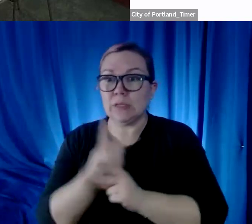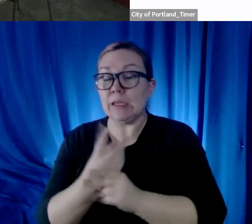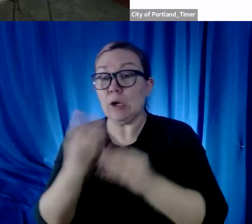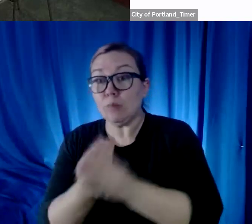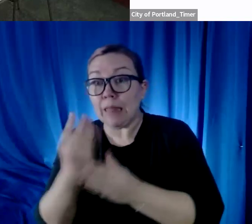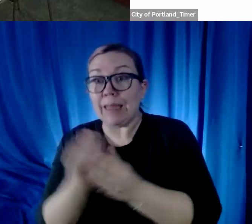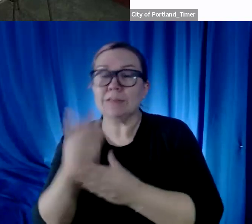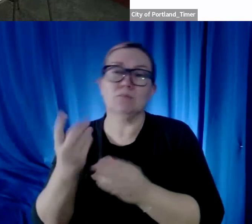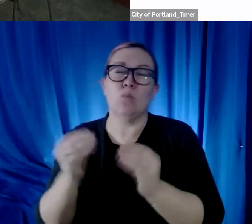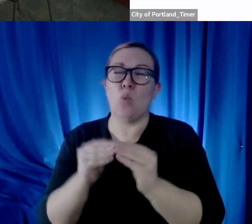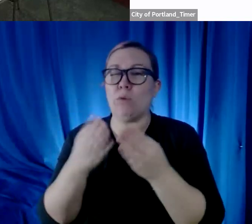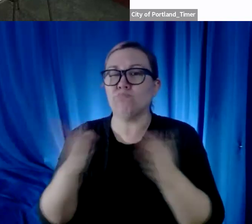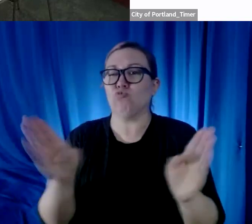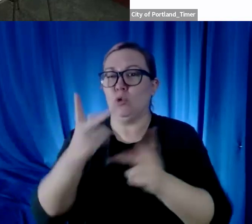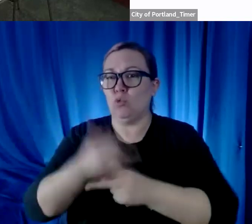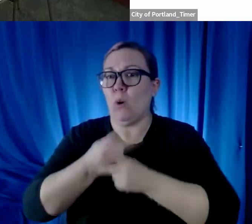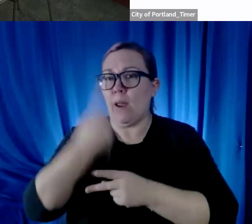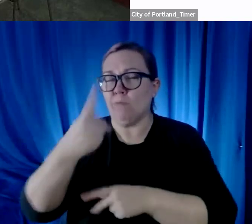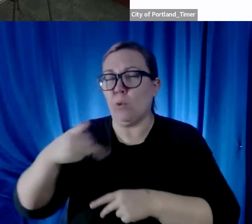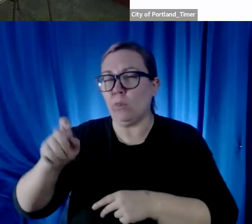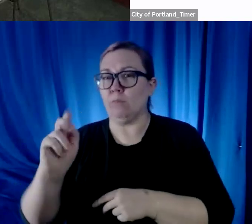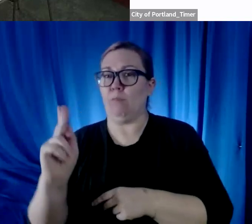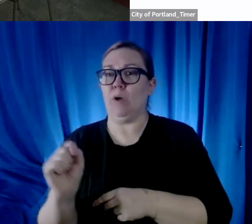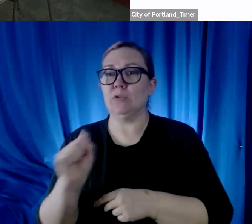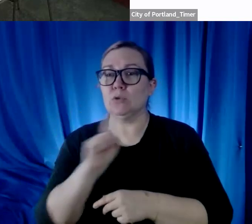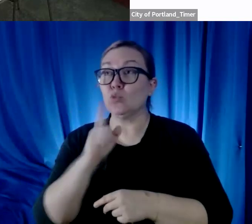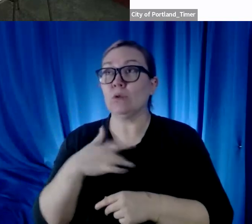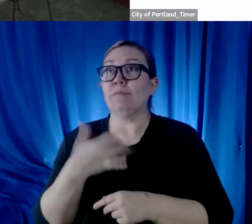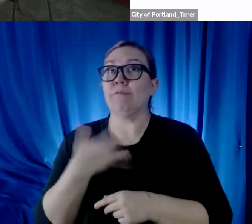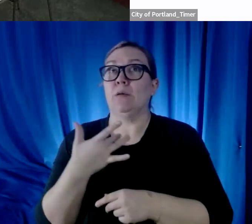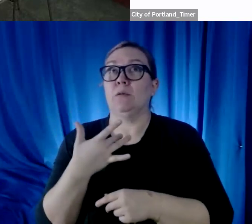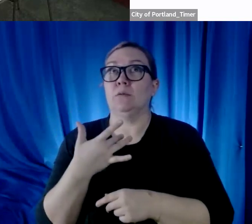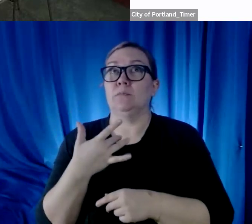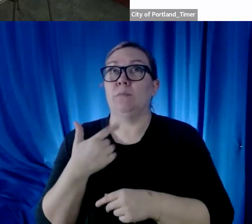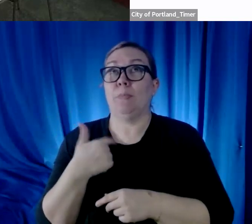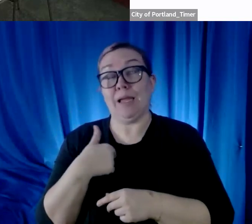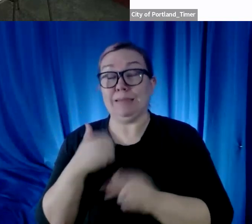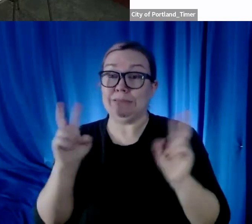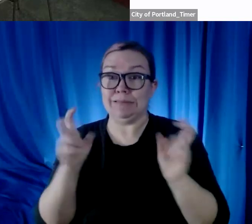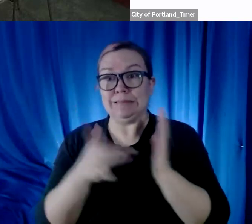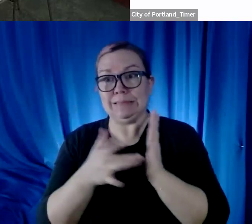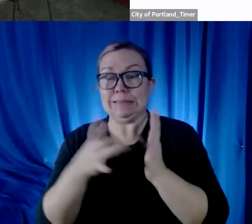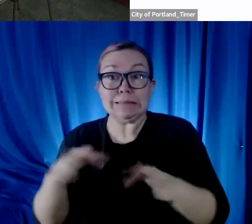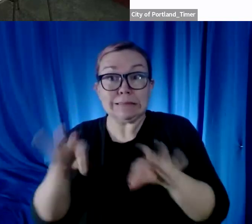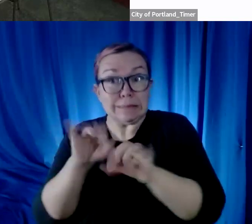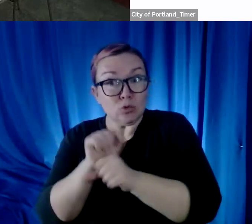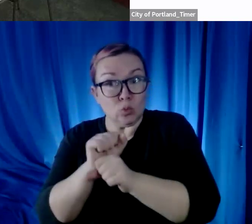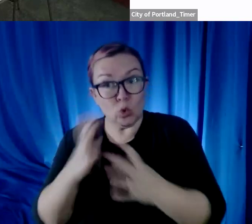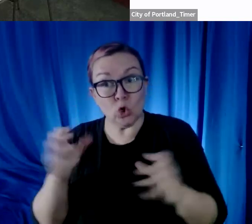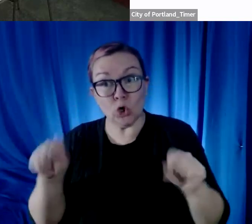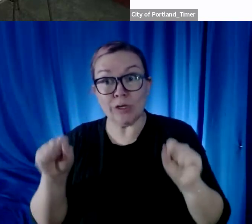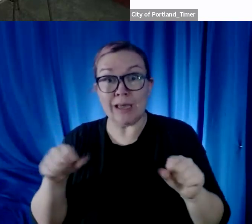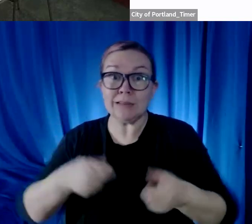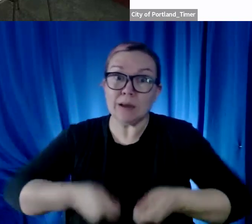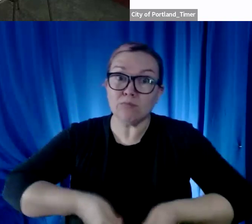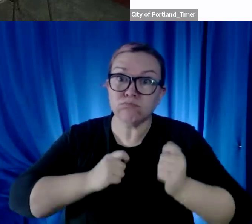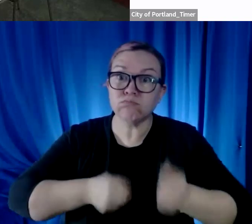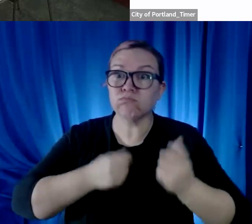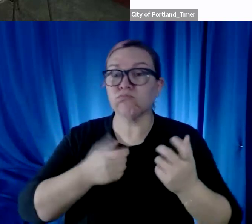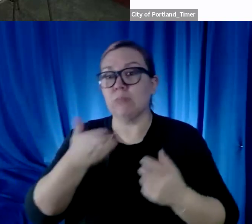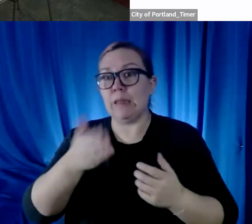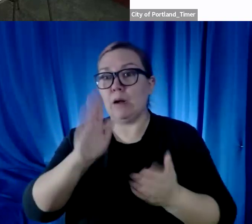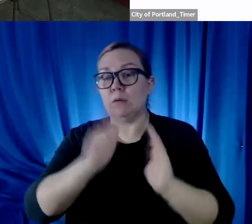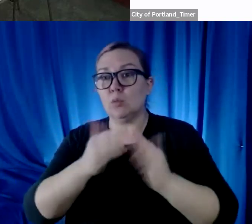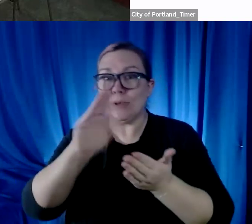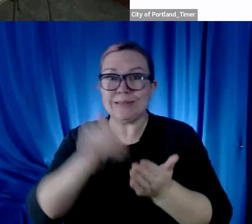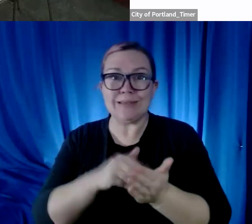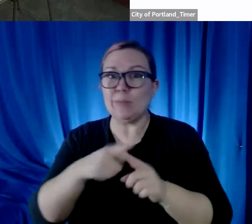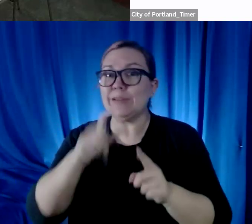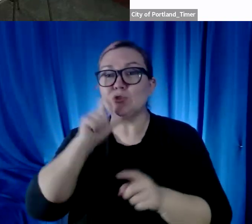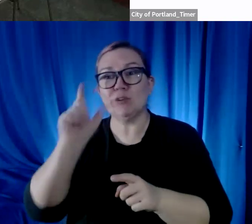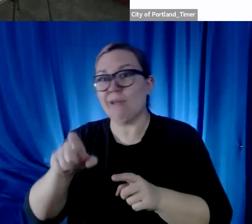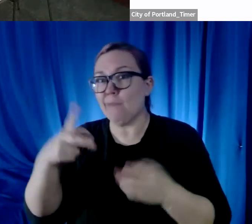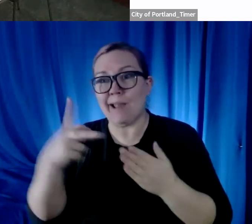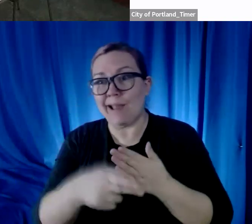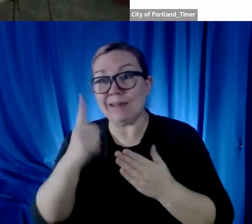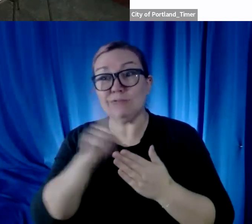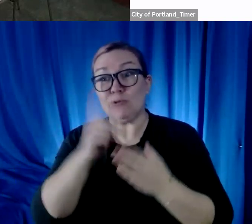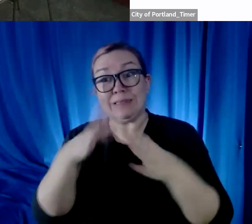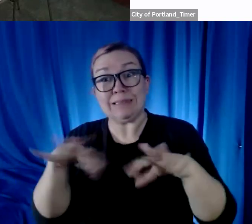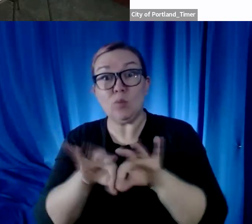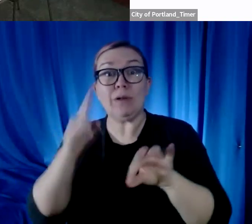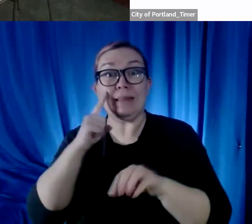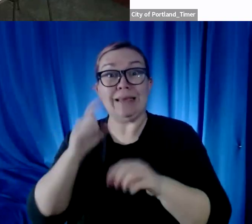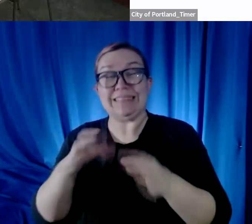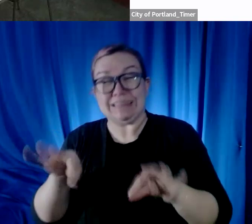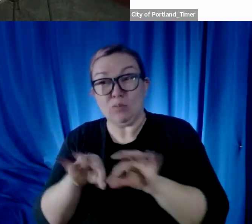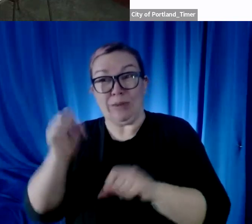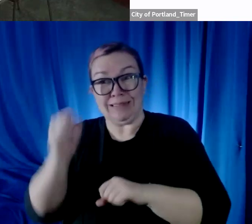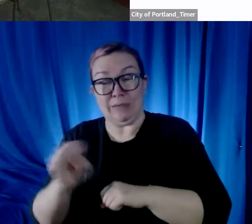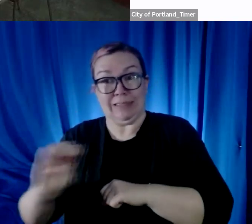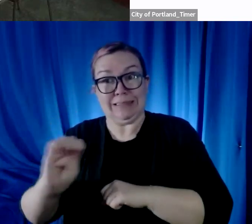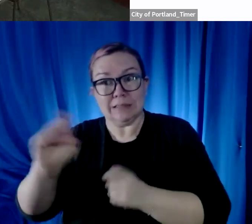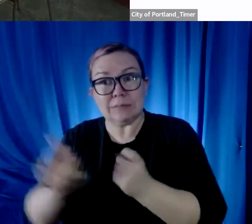And so I just really feel like that's really you know, I am technically an essential worker You know, I shovel at the community center. I just feel like parks maintenance shouldn't be cut. I think it's really important. I think it's really important in the southeast zone specifically historically underfunded.